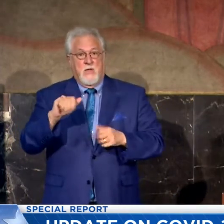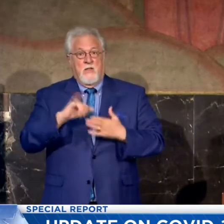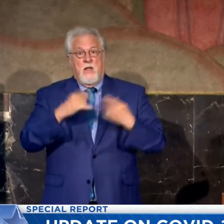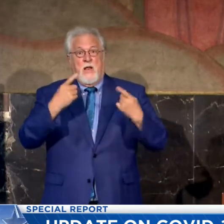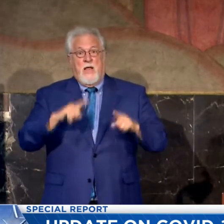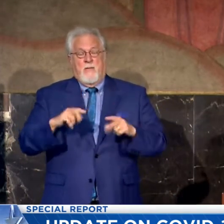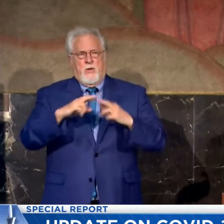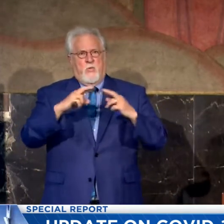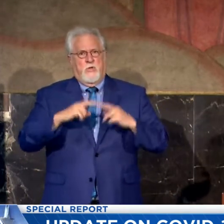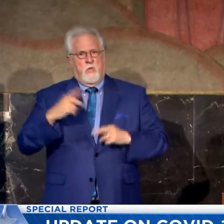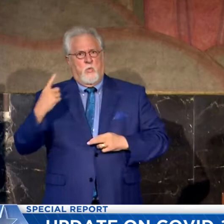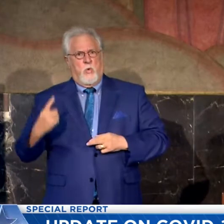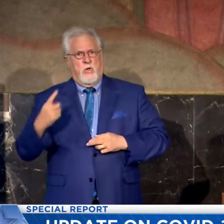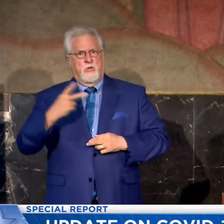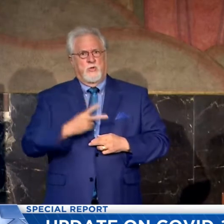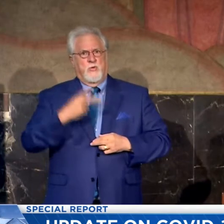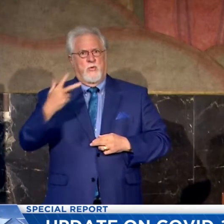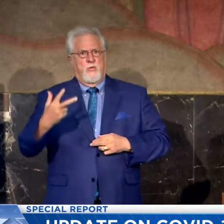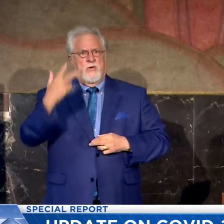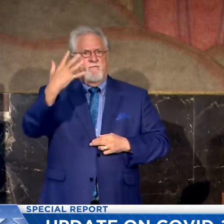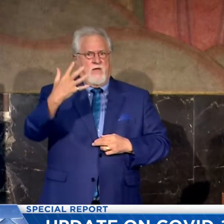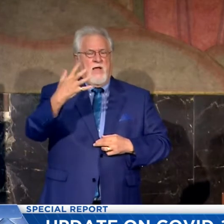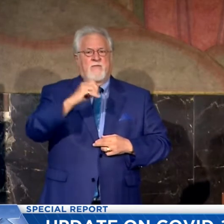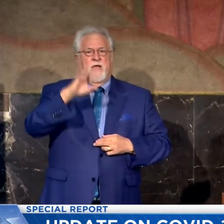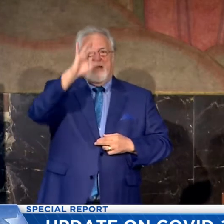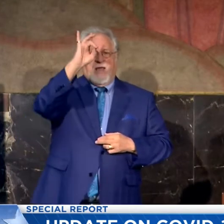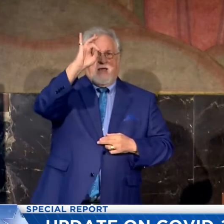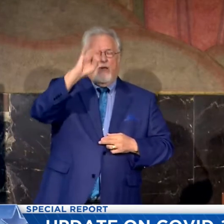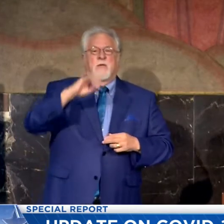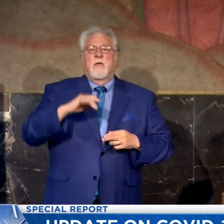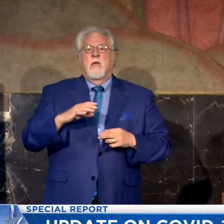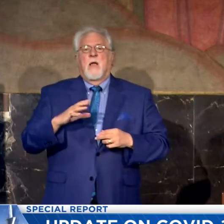PUBLIC HEALTH TO STAND UP MOBILE TESTING SITES ACROSS THE STATE OF LOUISIANA.THAT'S